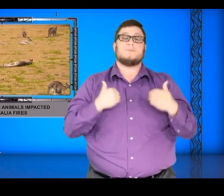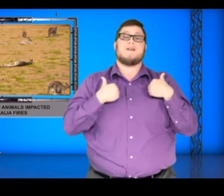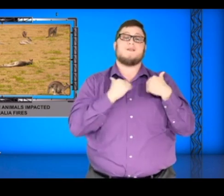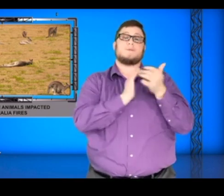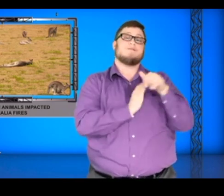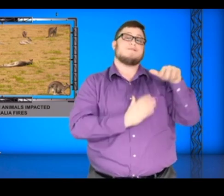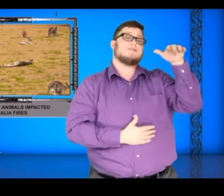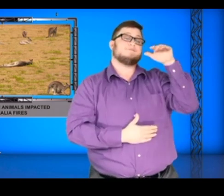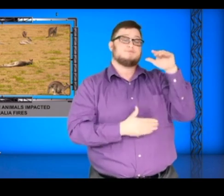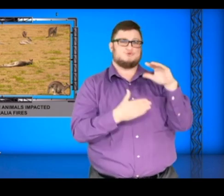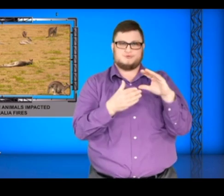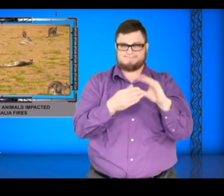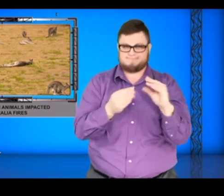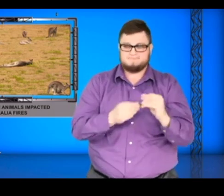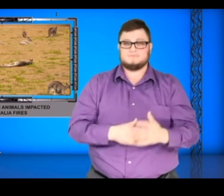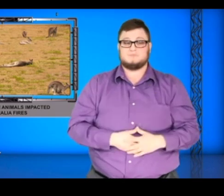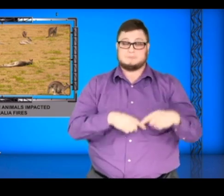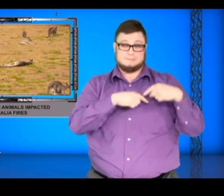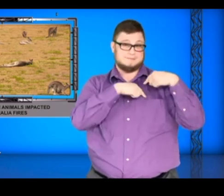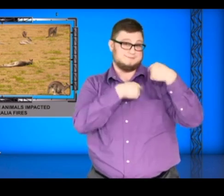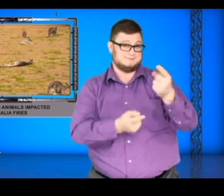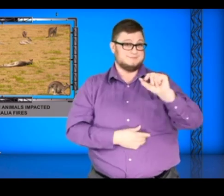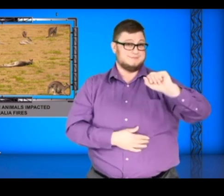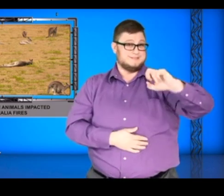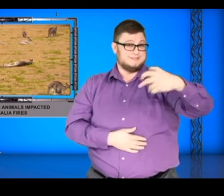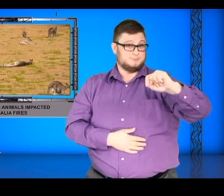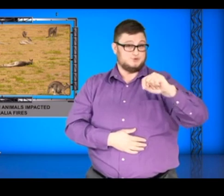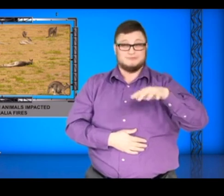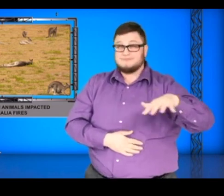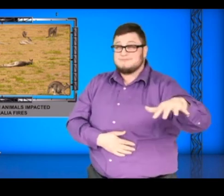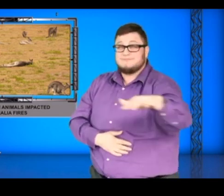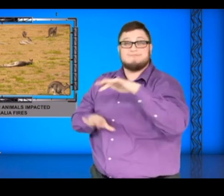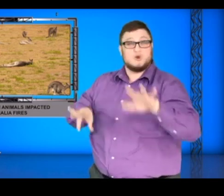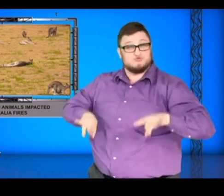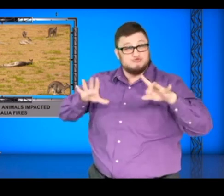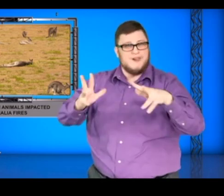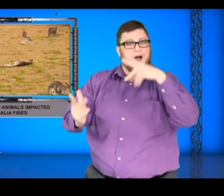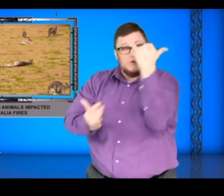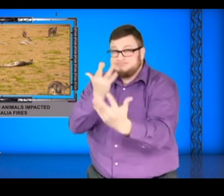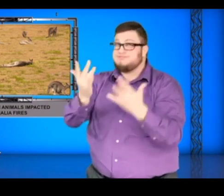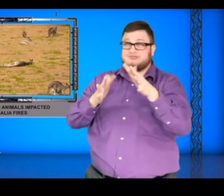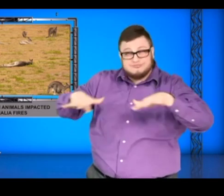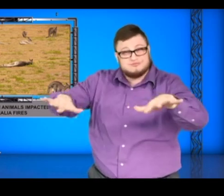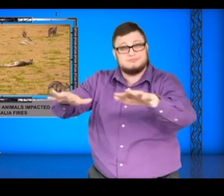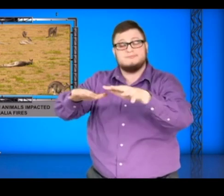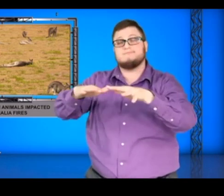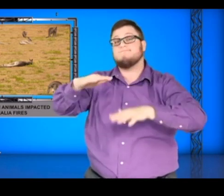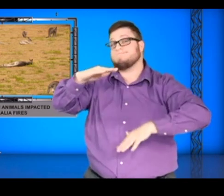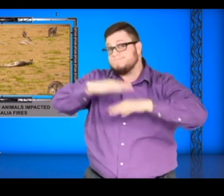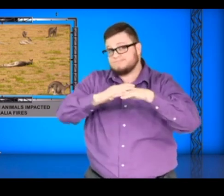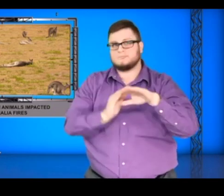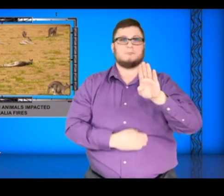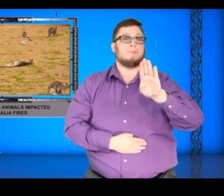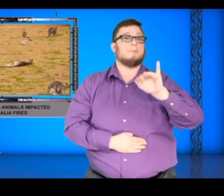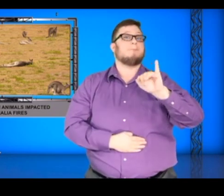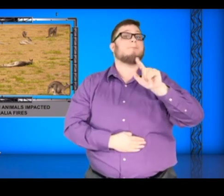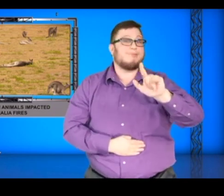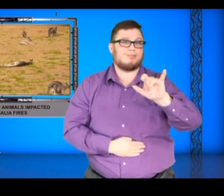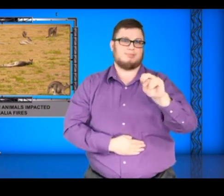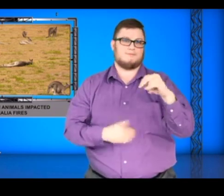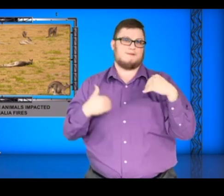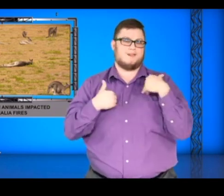Animal experts say up to 1 billion animals have been affected by bushfires that have